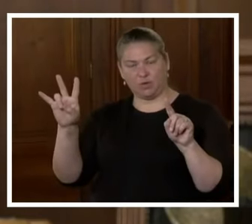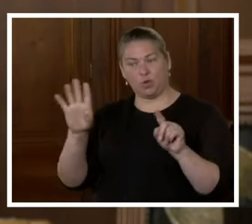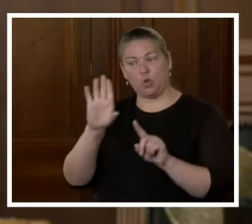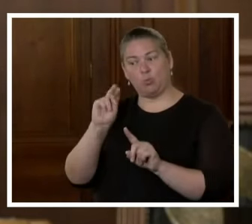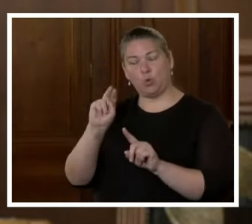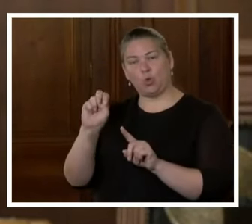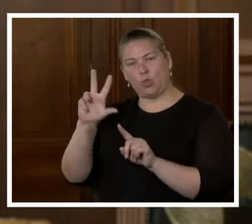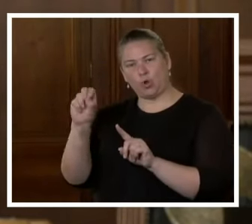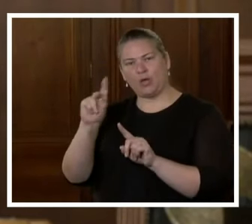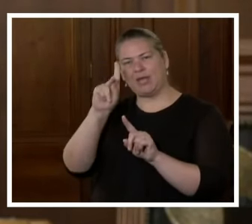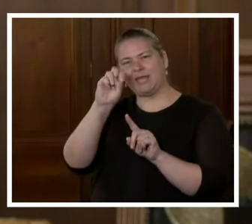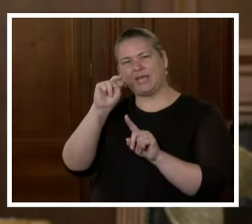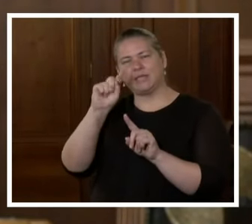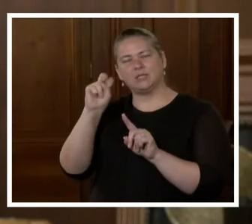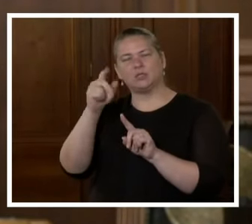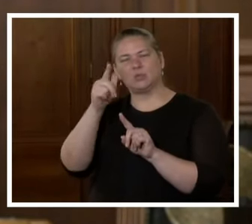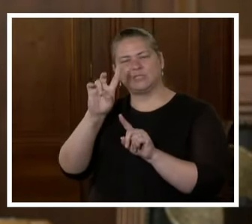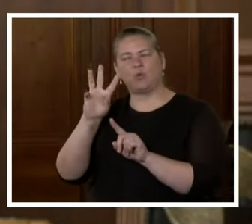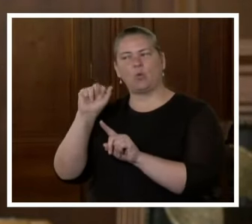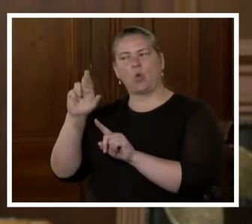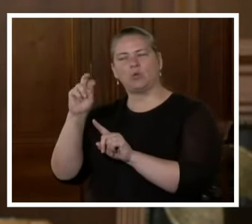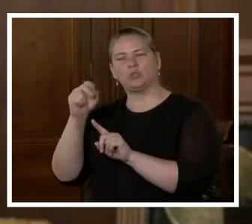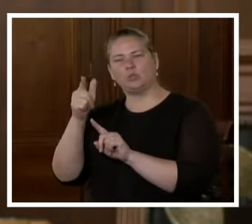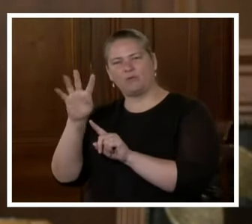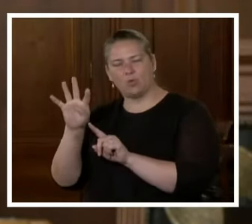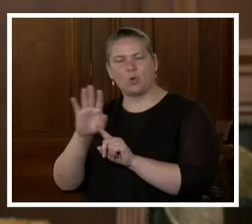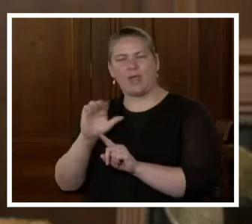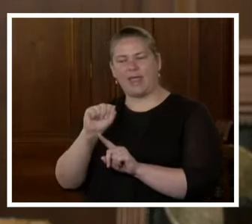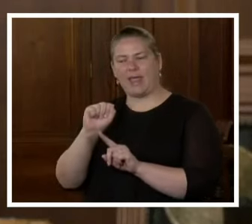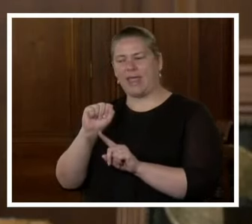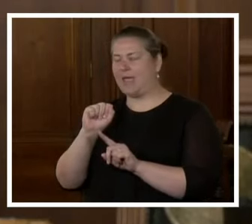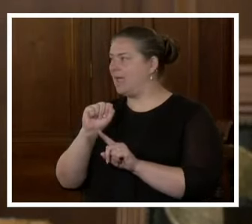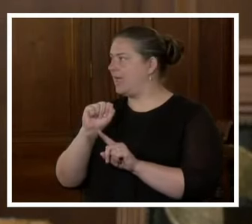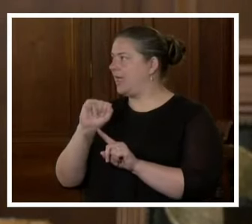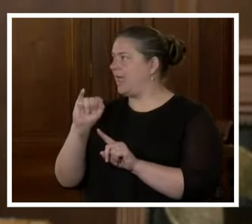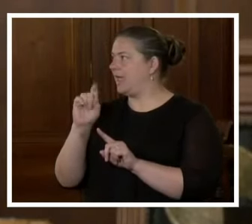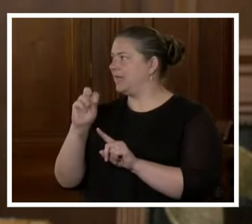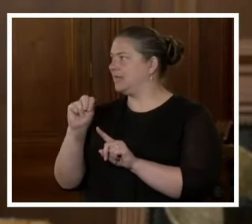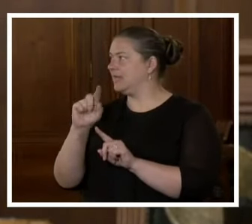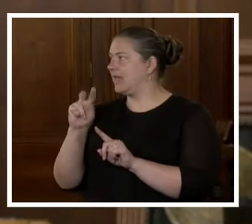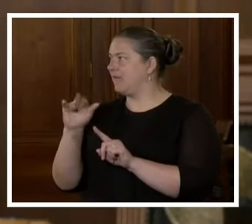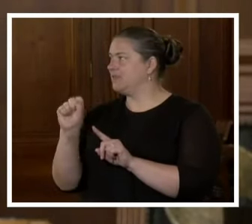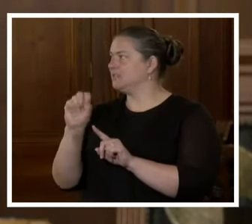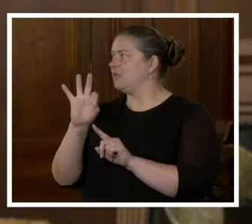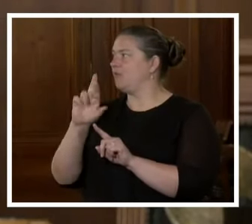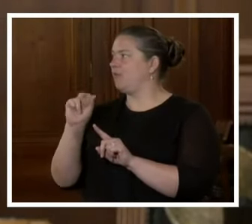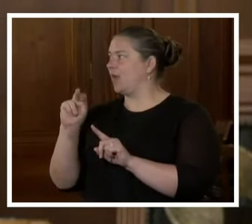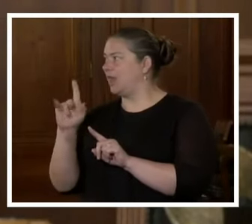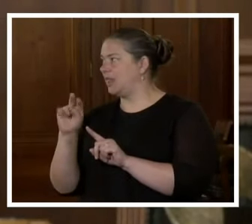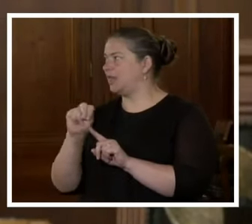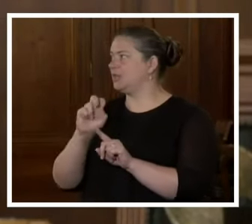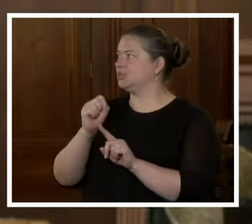THIS VIRUS. THAT RAISES US TO 450 STATEWIDE.